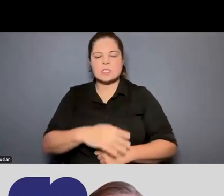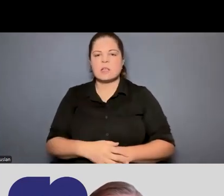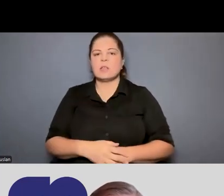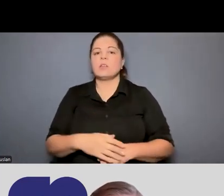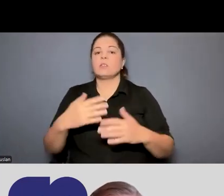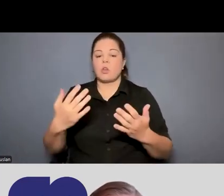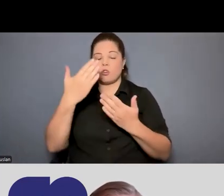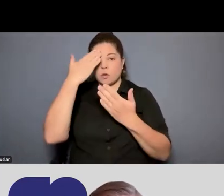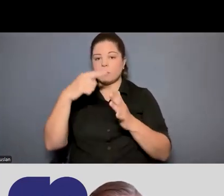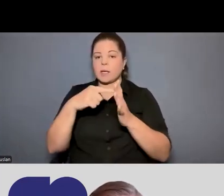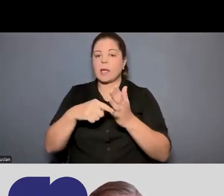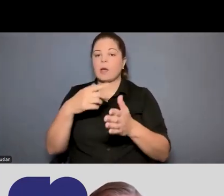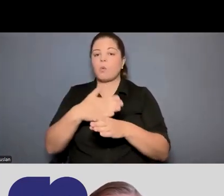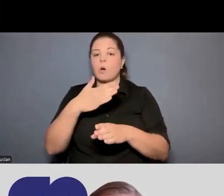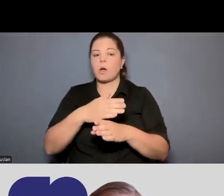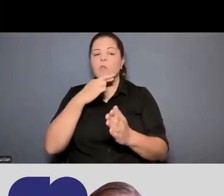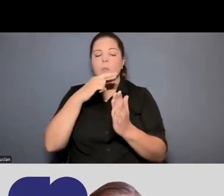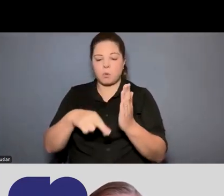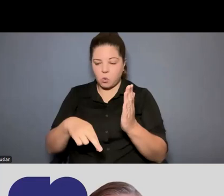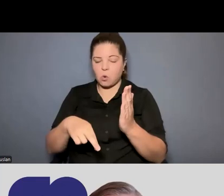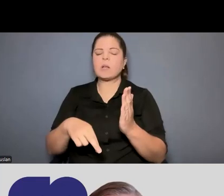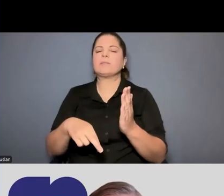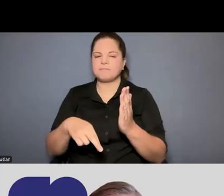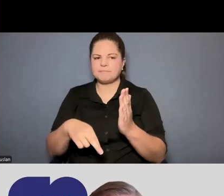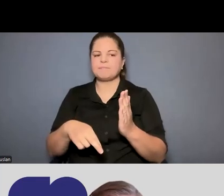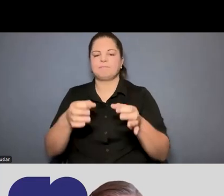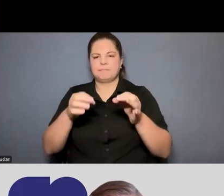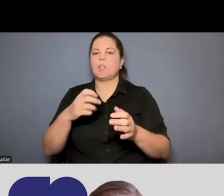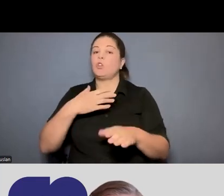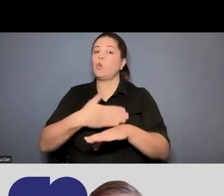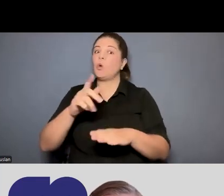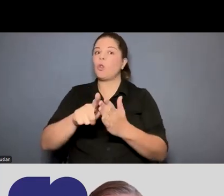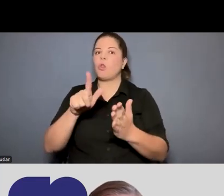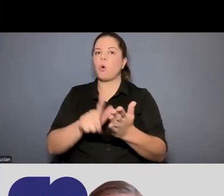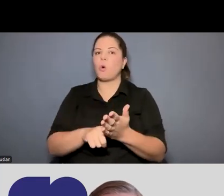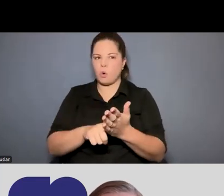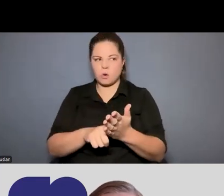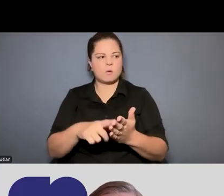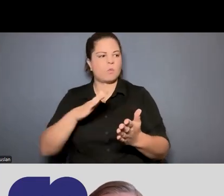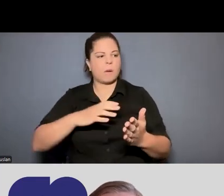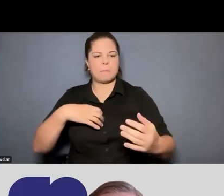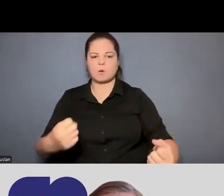laws have been passed. To strengthen workplace protections against sexual harassment, and shift